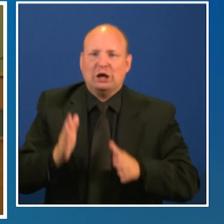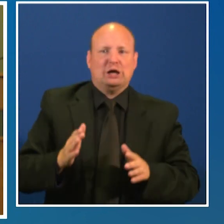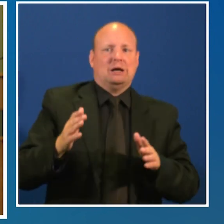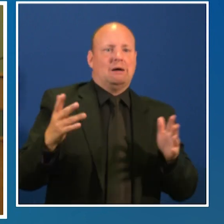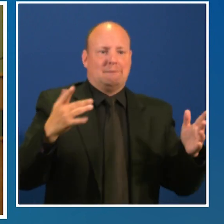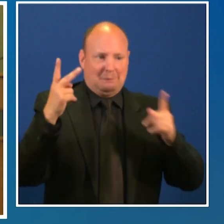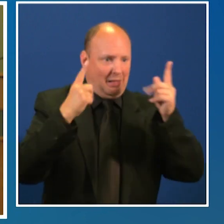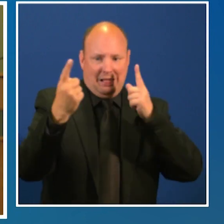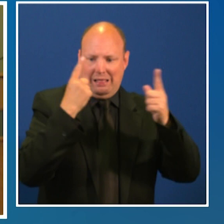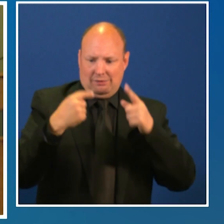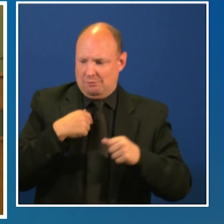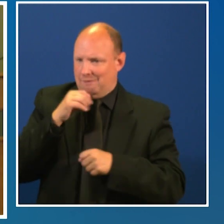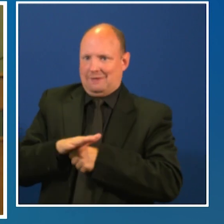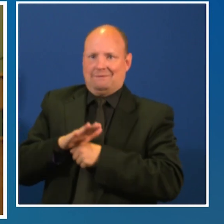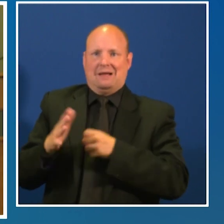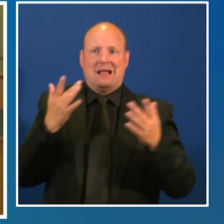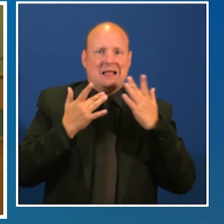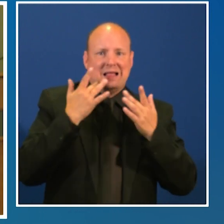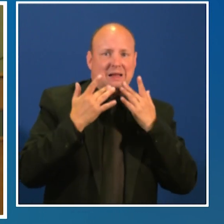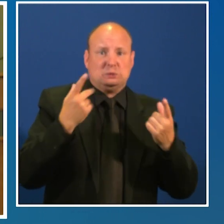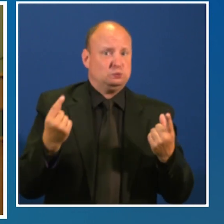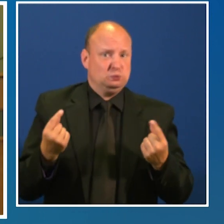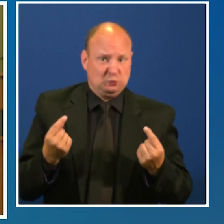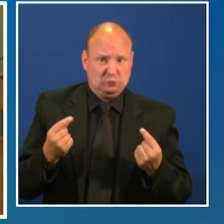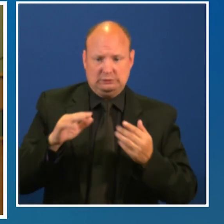forget to take advantage of the city's program to receive a full